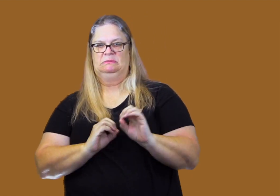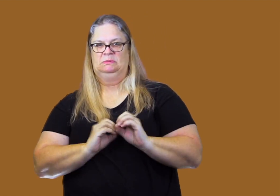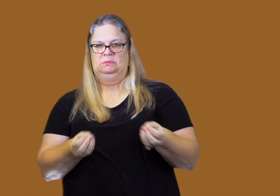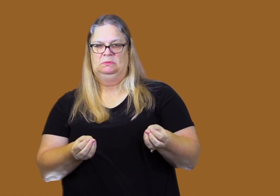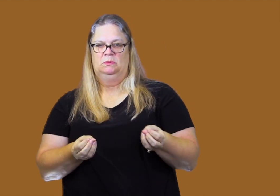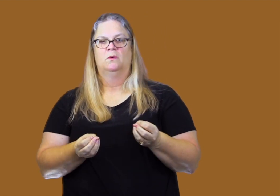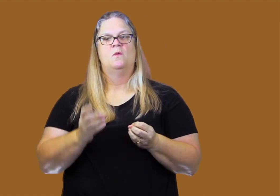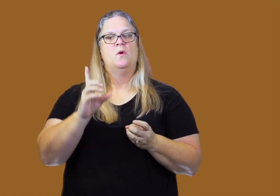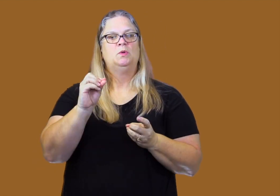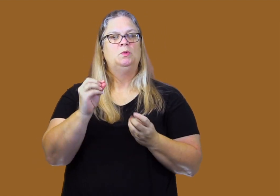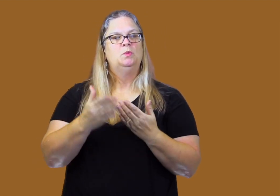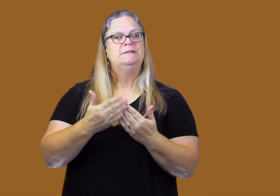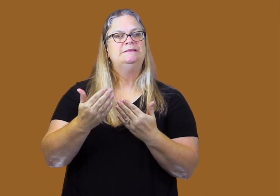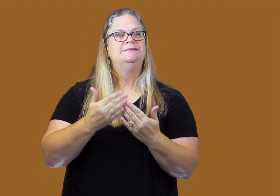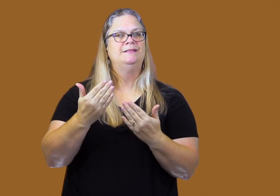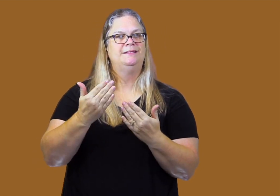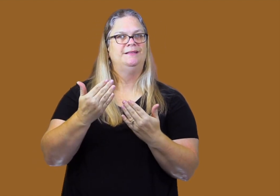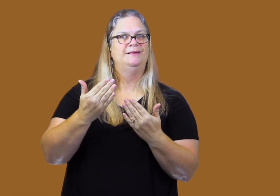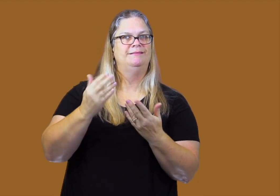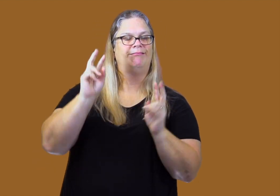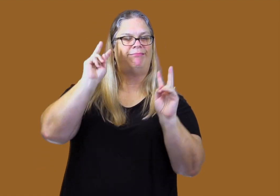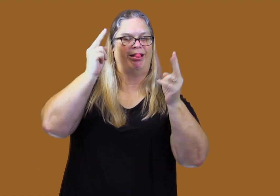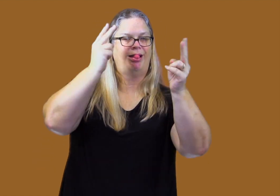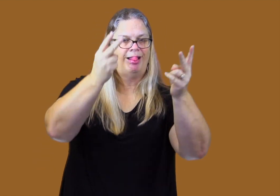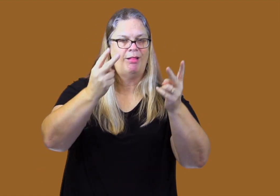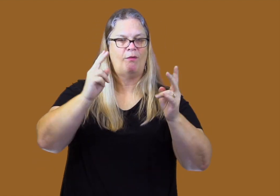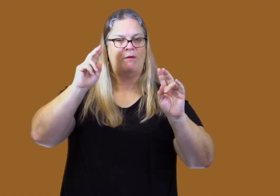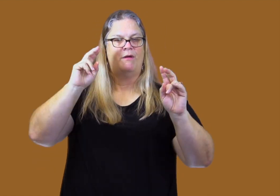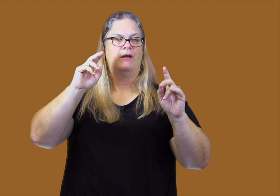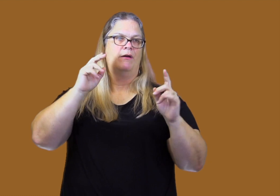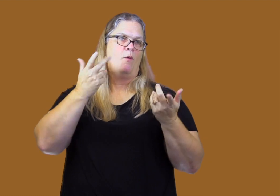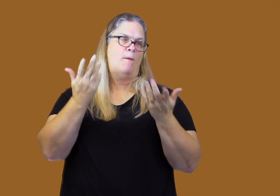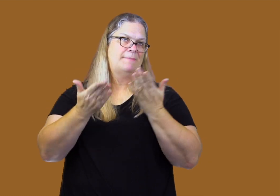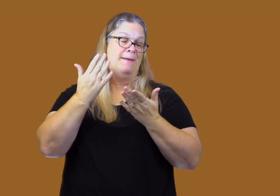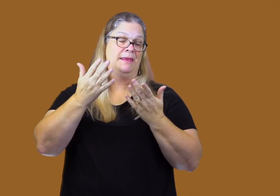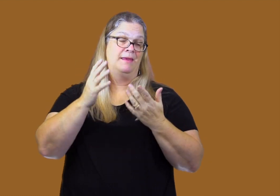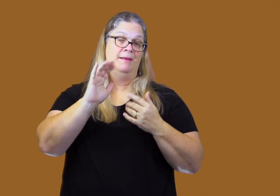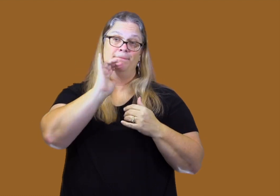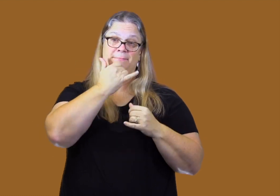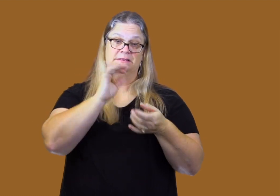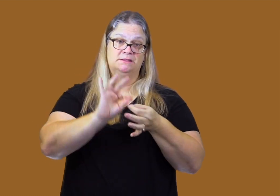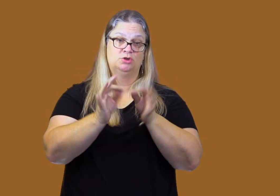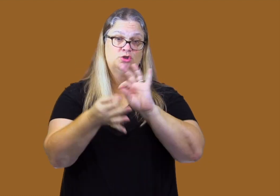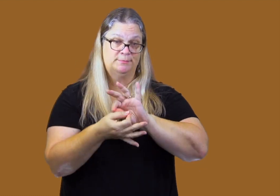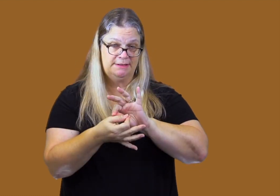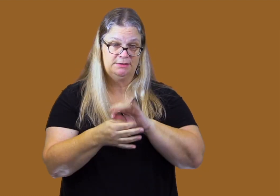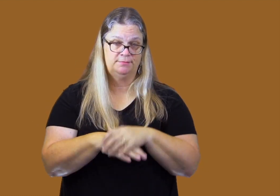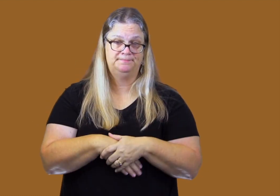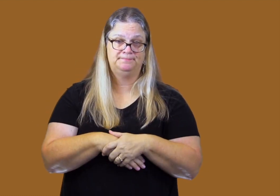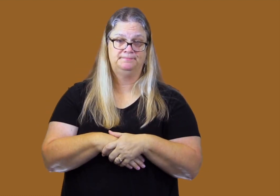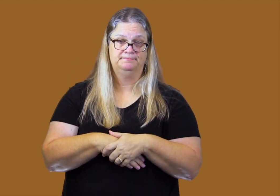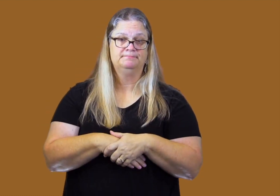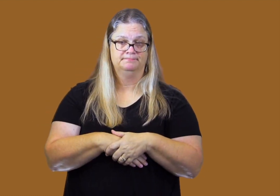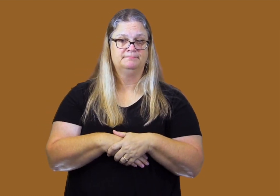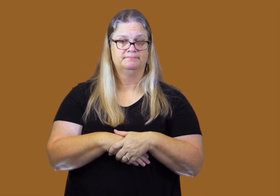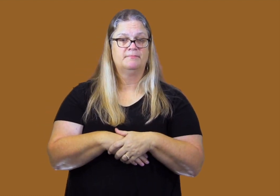and that could cause to distrust or misunderstanding or even misinterpret your facial expressions.